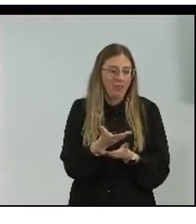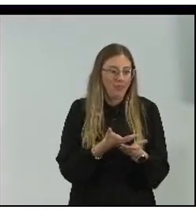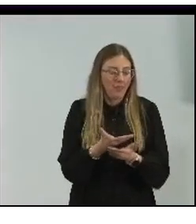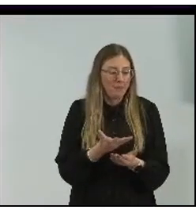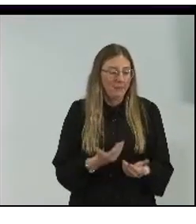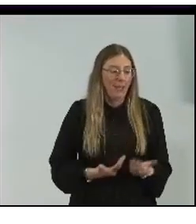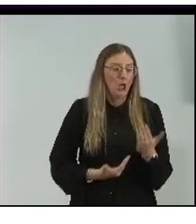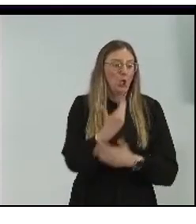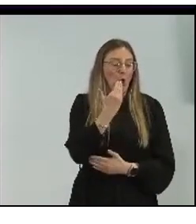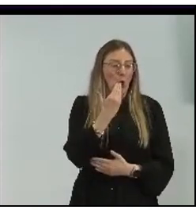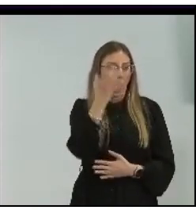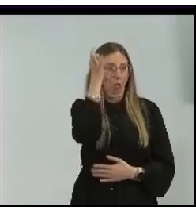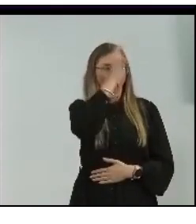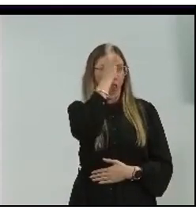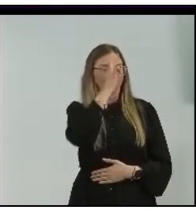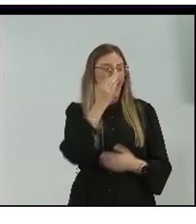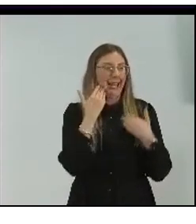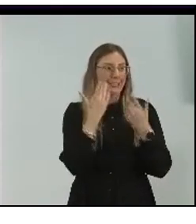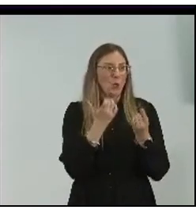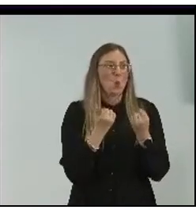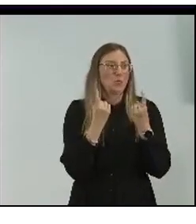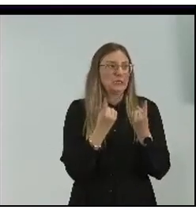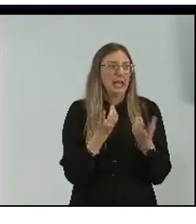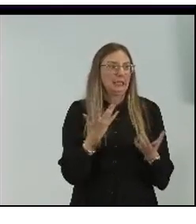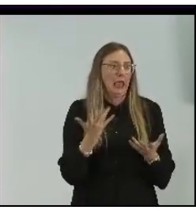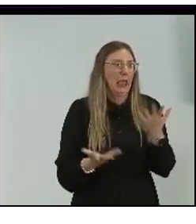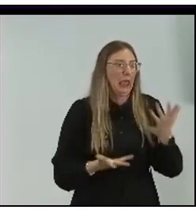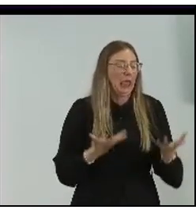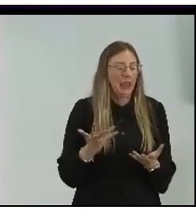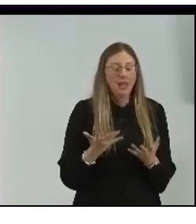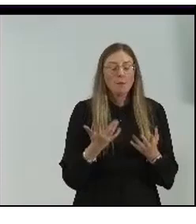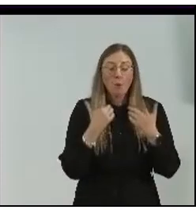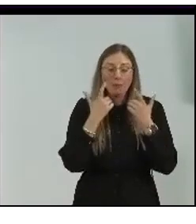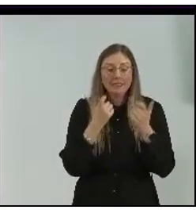It's underlying every conversation we're finding as time goes on, it's really,